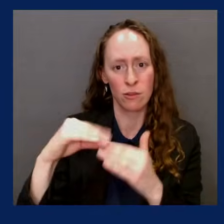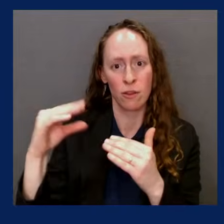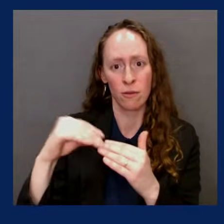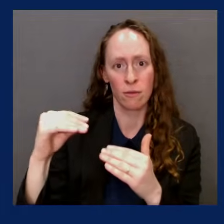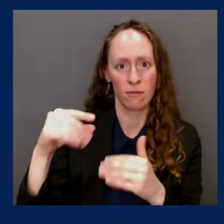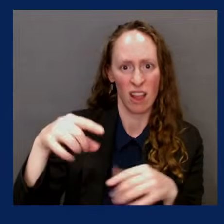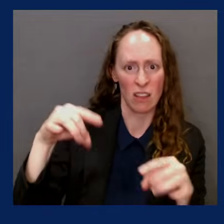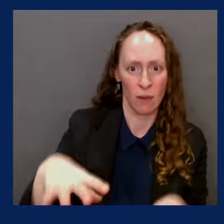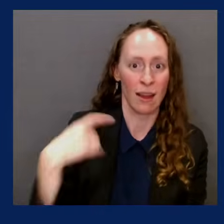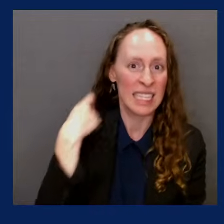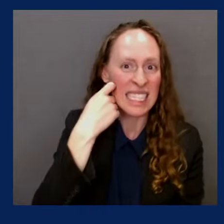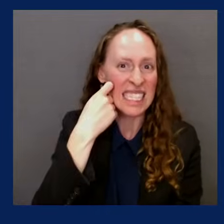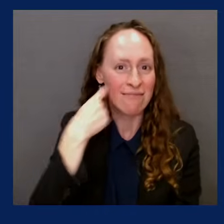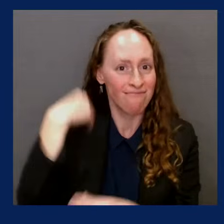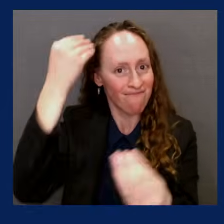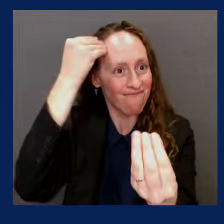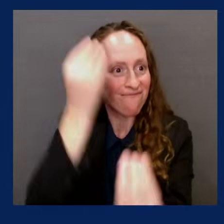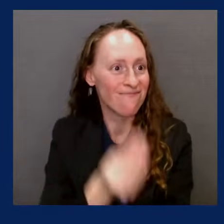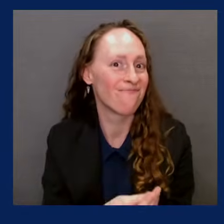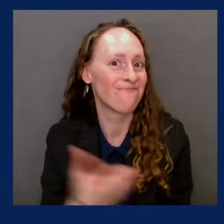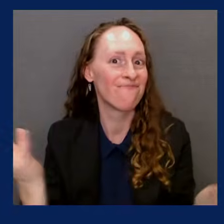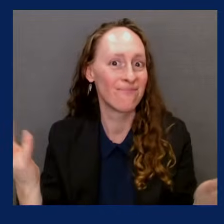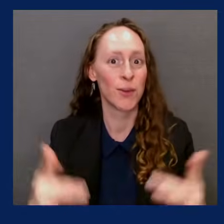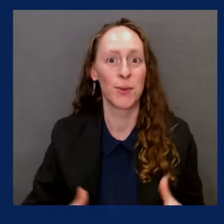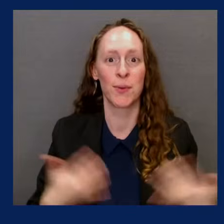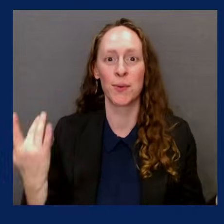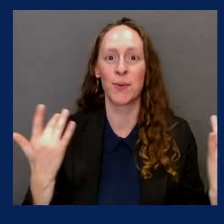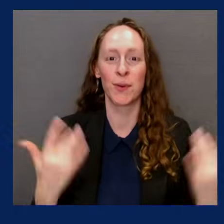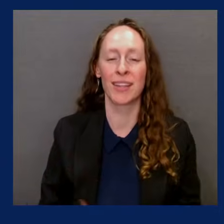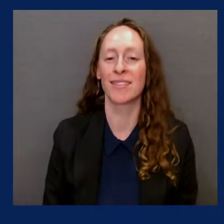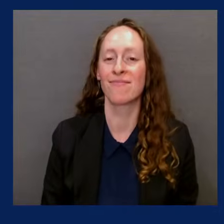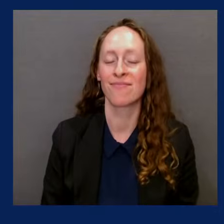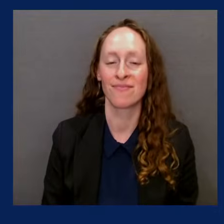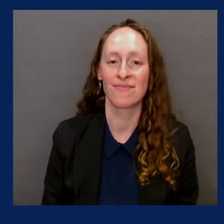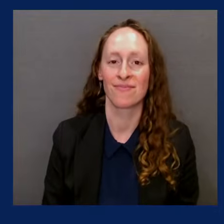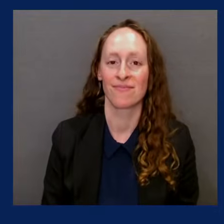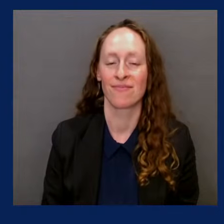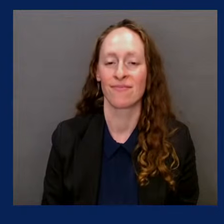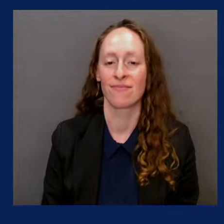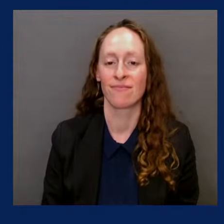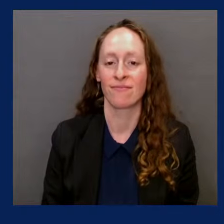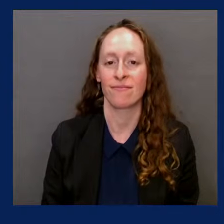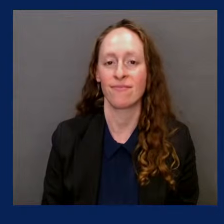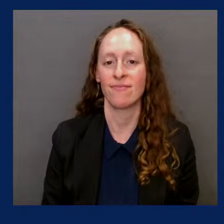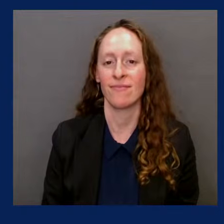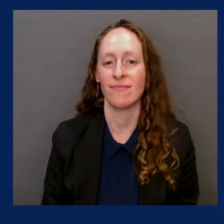The President and I agree that innovation is vital to addressing the environmental challenge of climate change